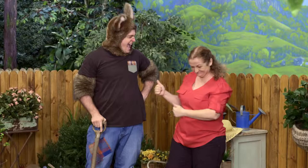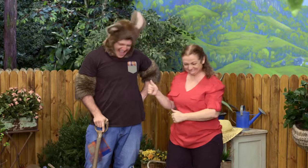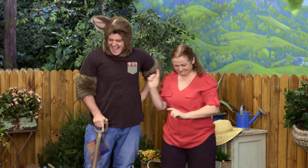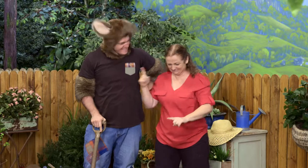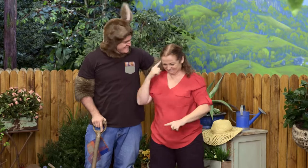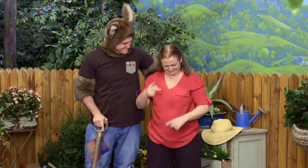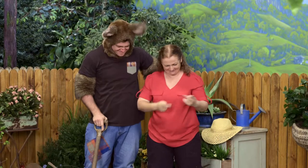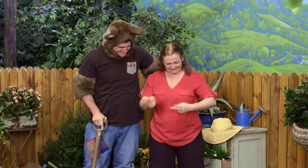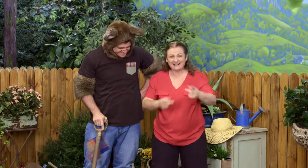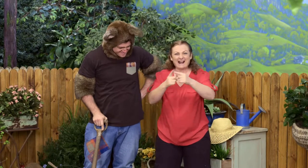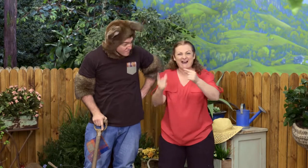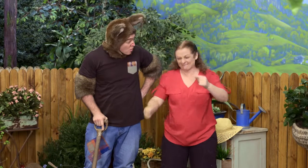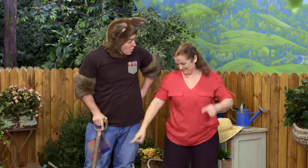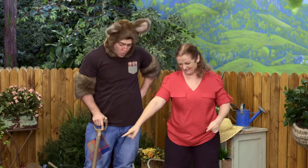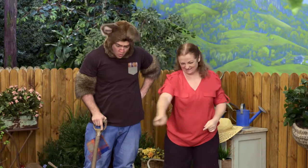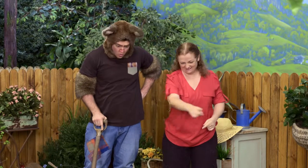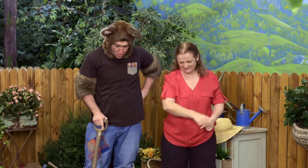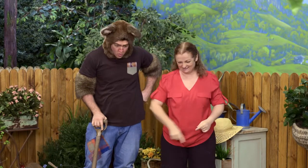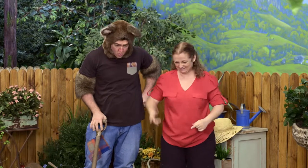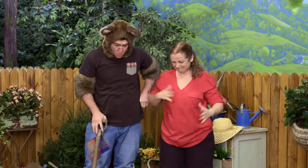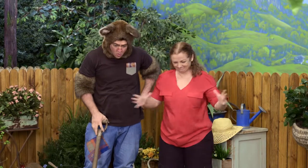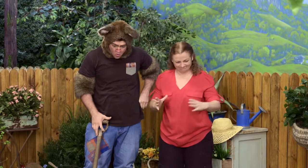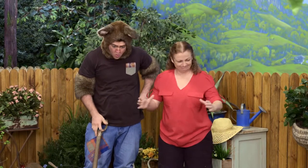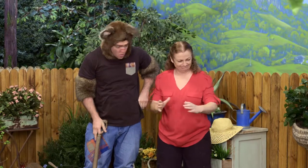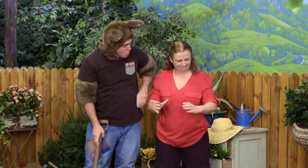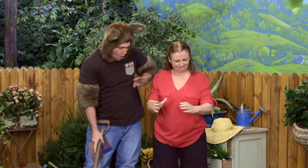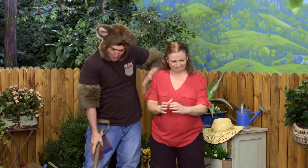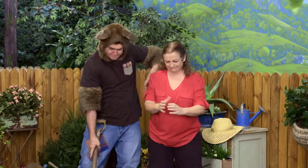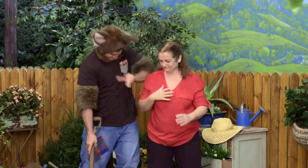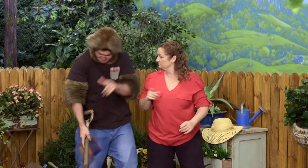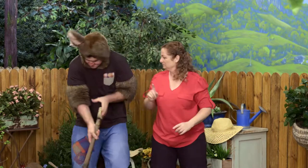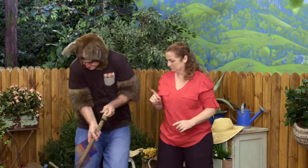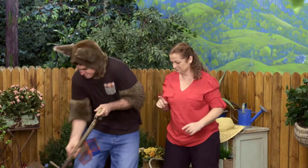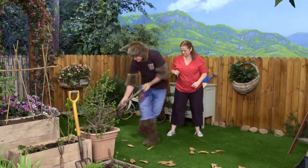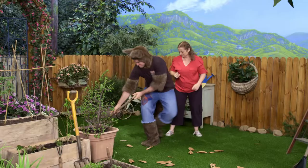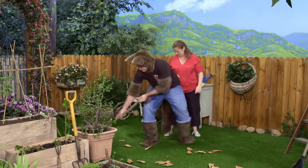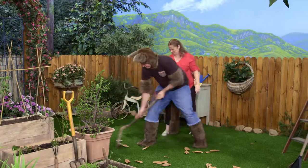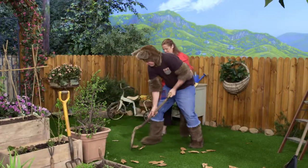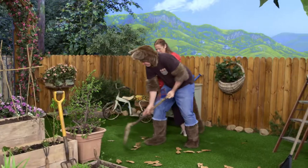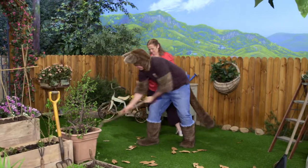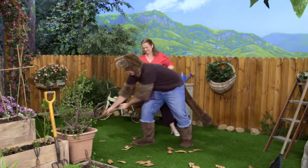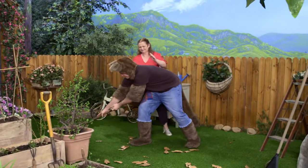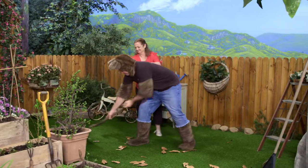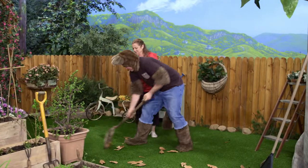Oh, look at all these leaves around the place. I need to gather them together. I'll do it, Sally.